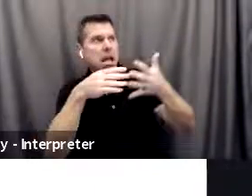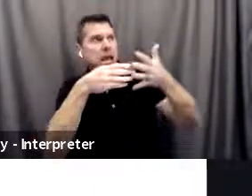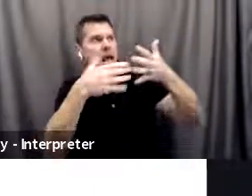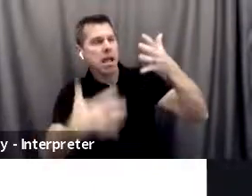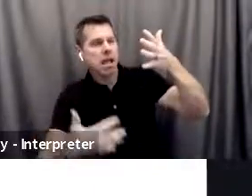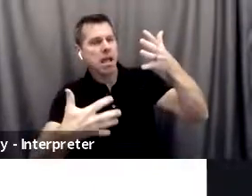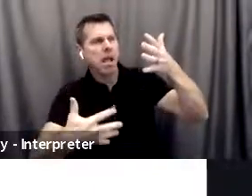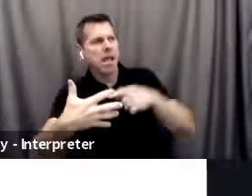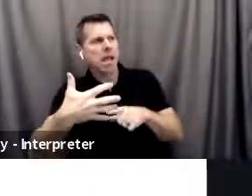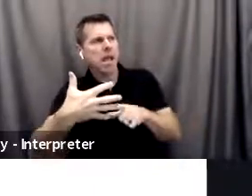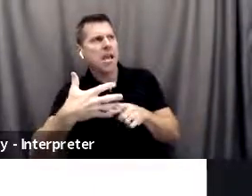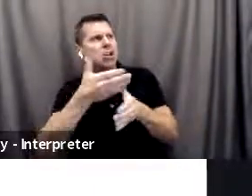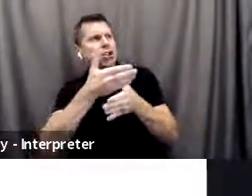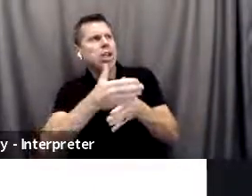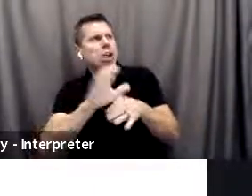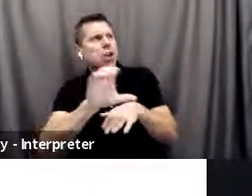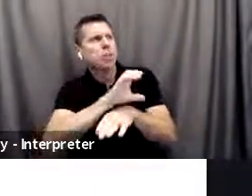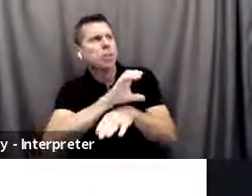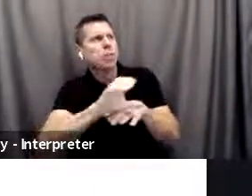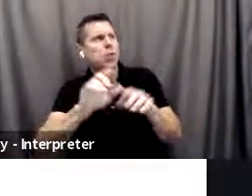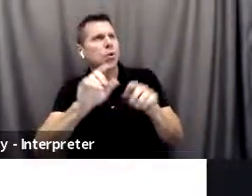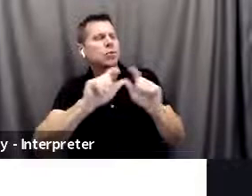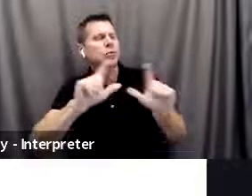should say share computer screen. Um computer sound I'm sorry.